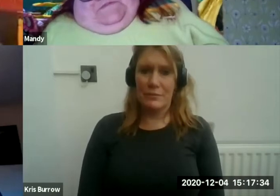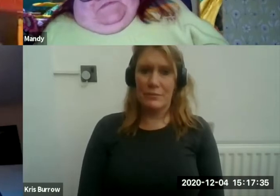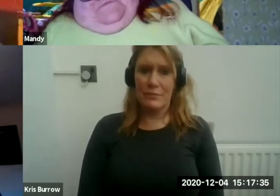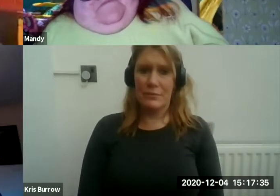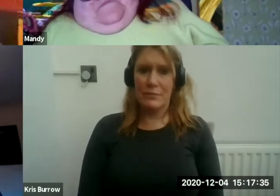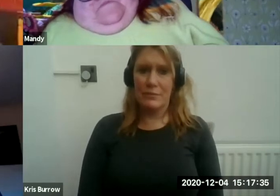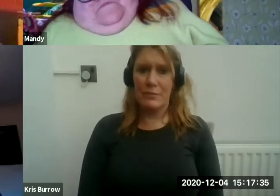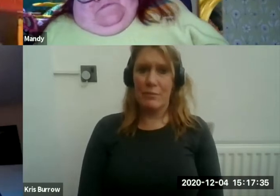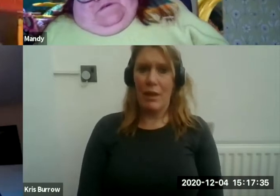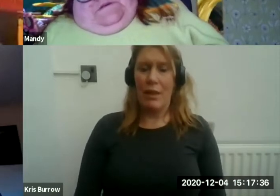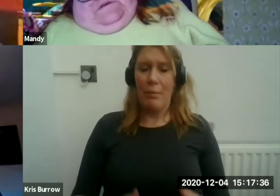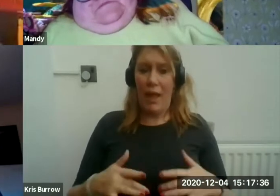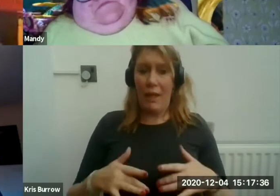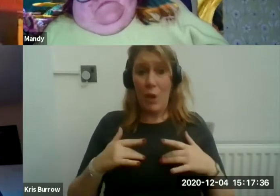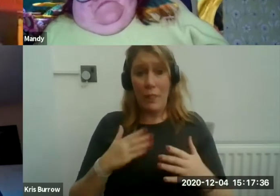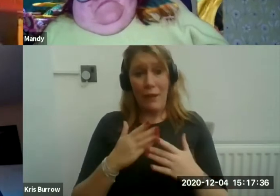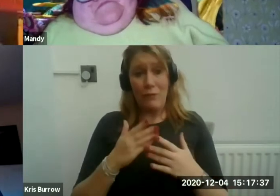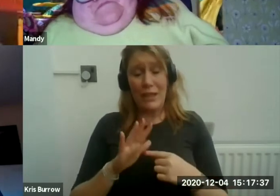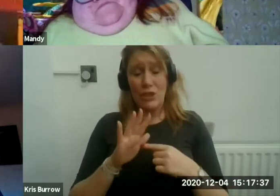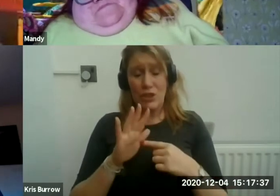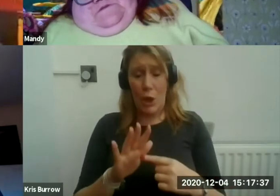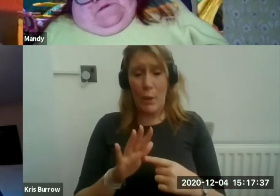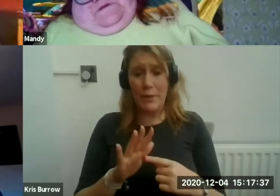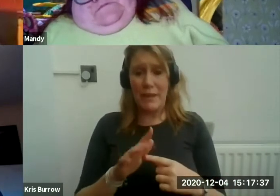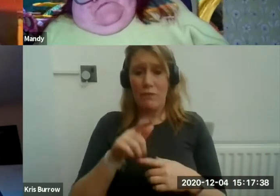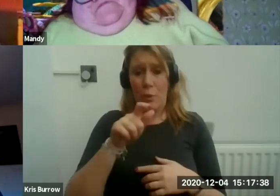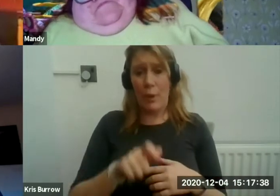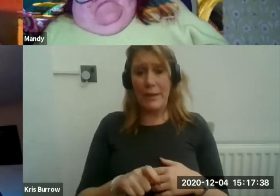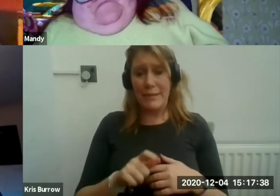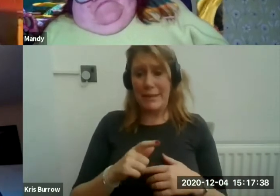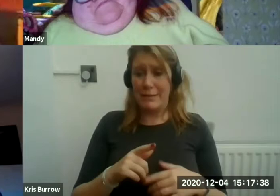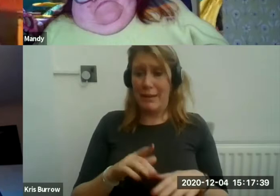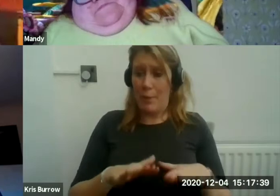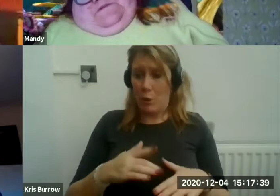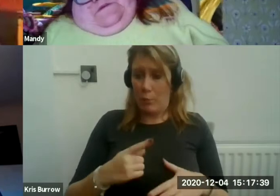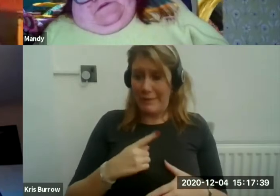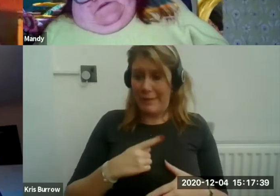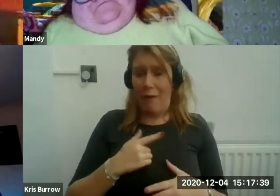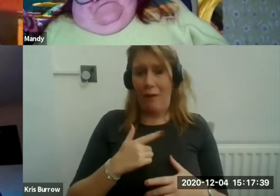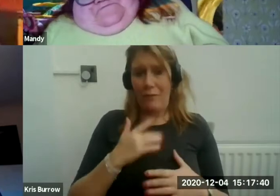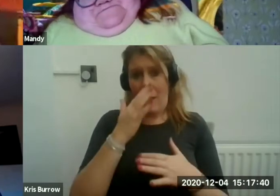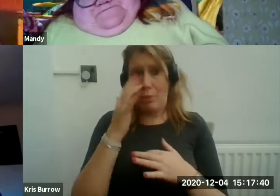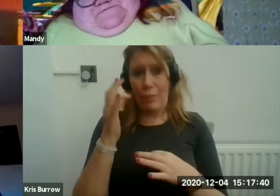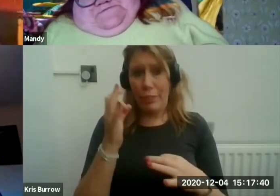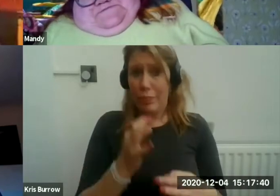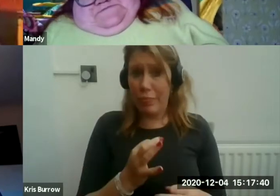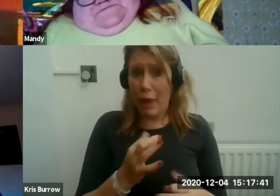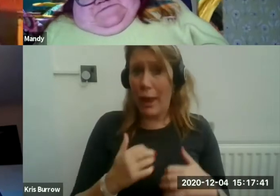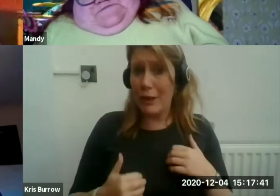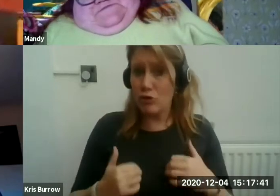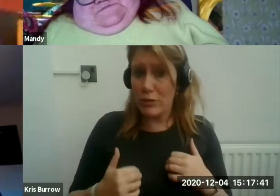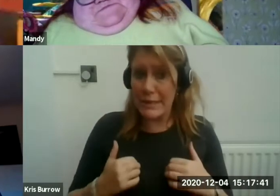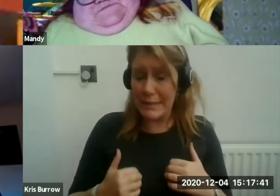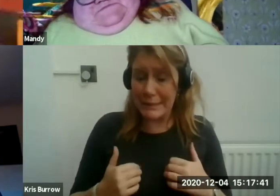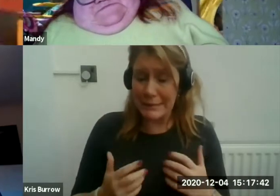really shows. And for somebody like me, it held my interest. I always hope I'm an